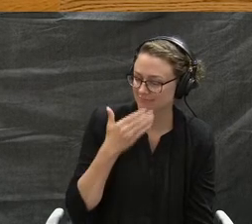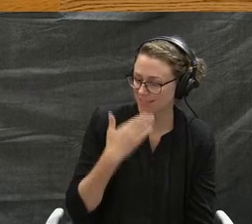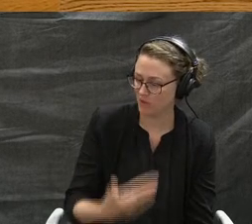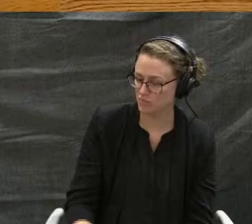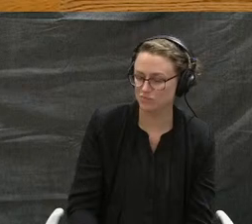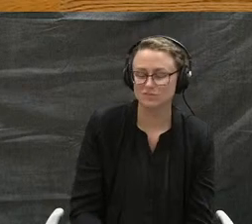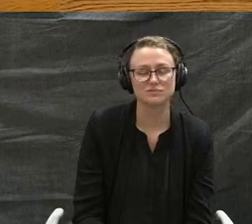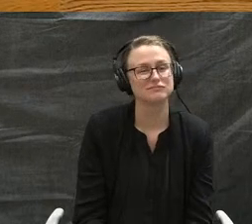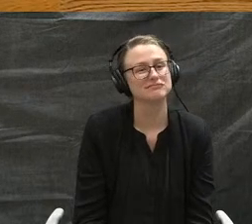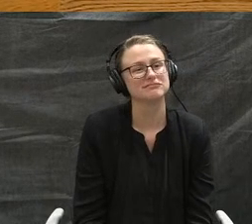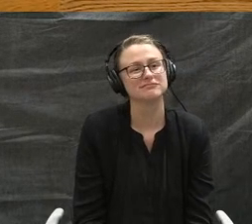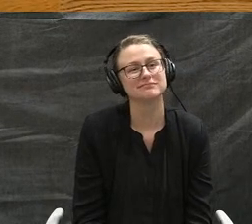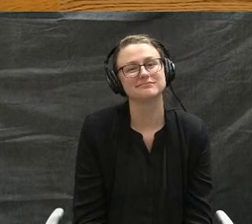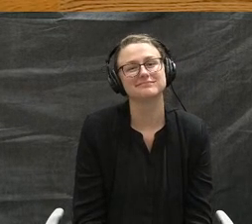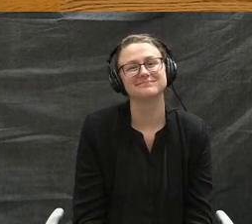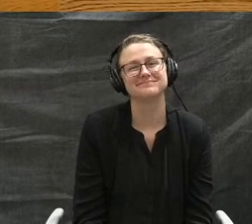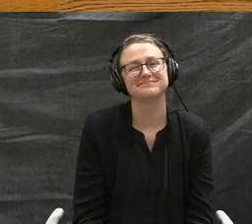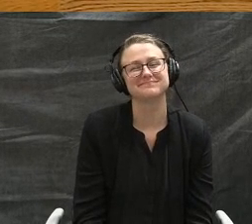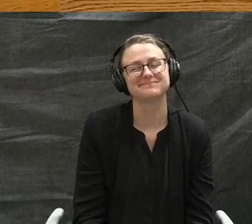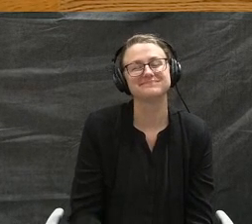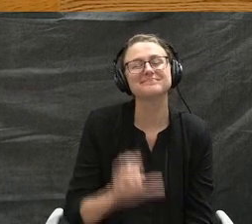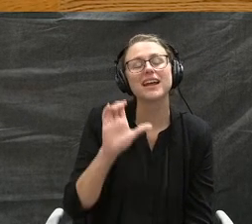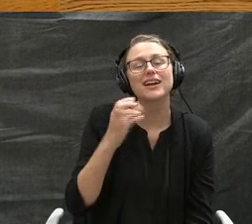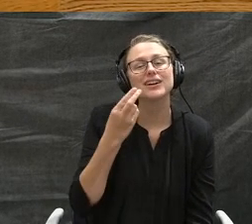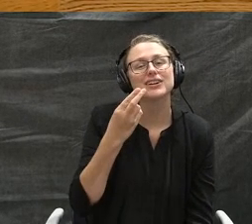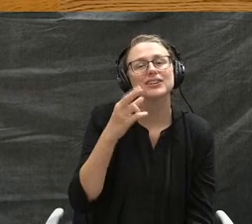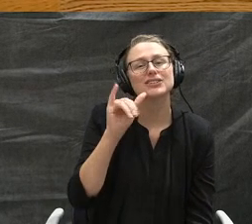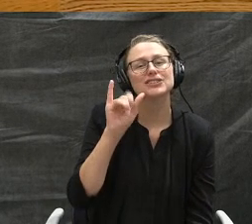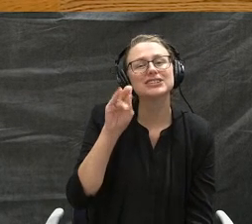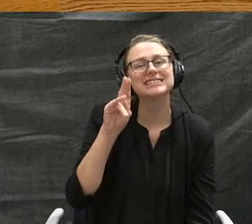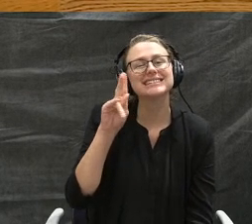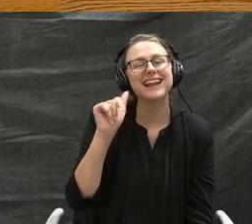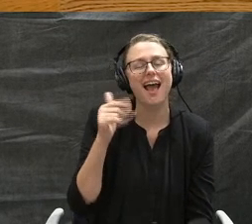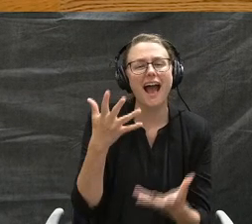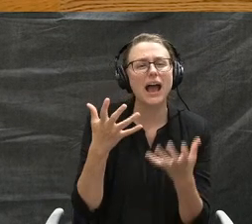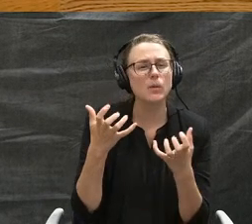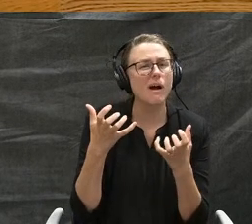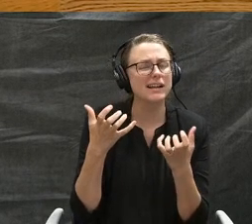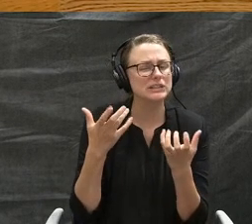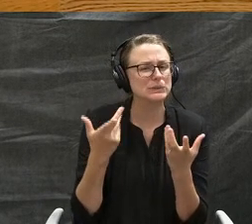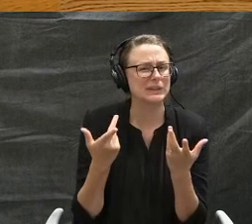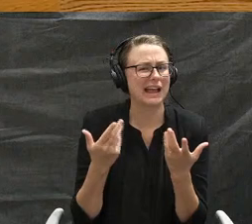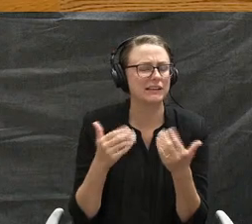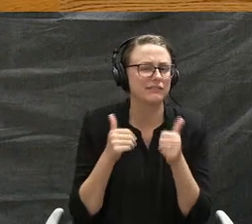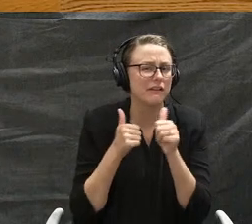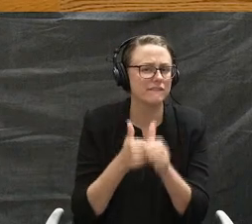Um Christina I wanted to piggyback off what you what you said in regards to communications when we drafted